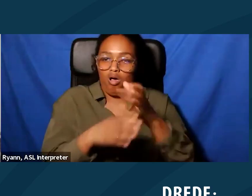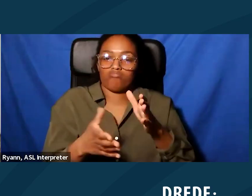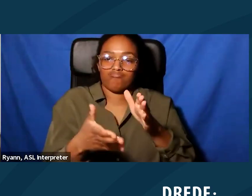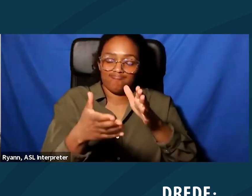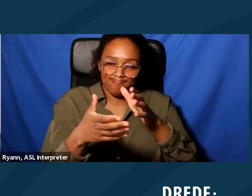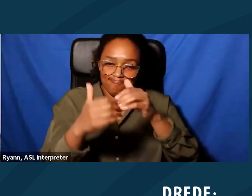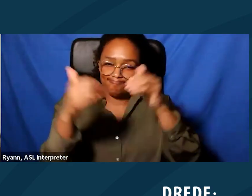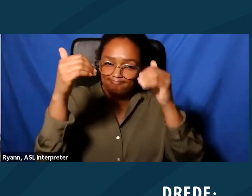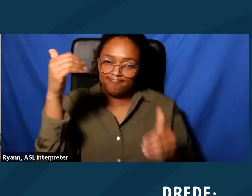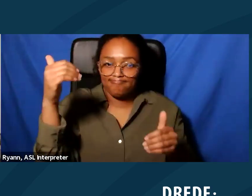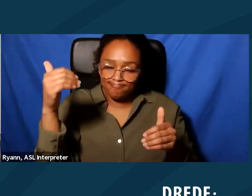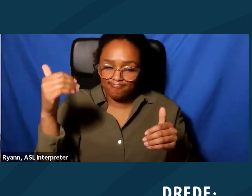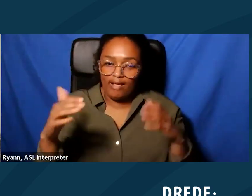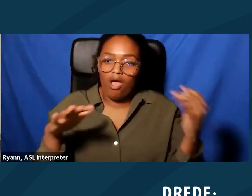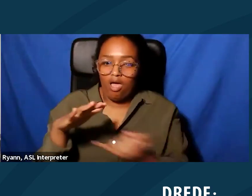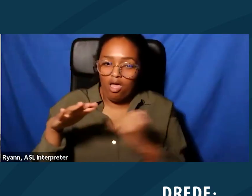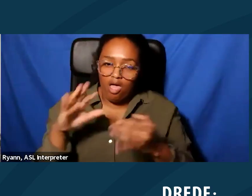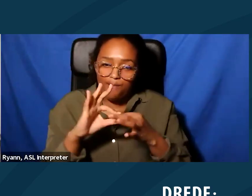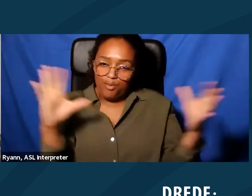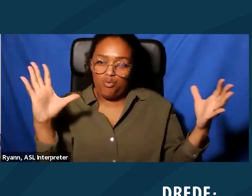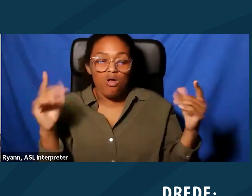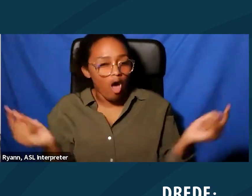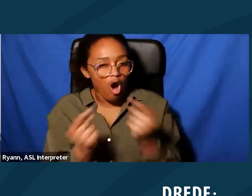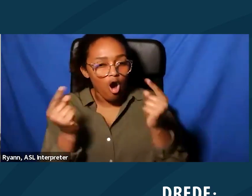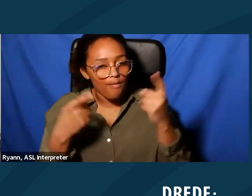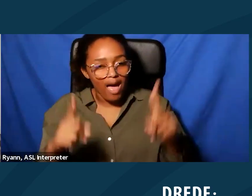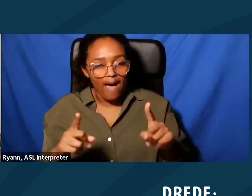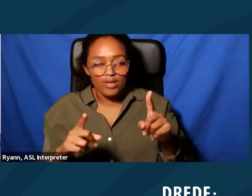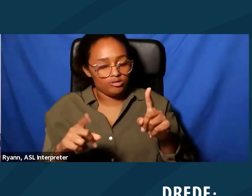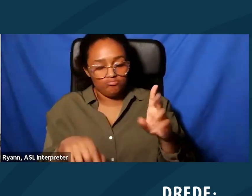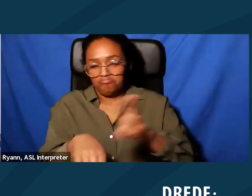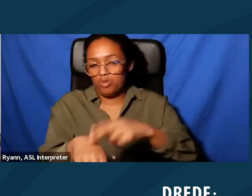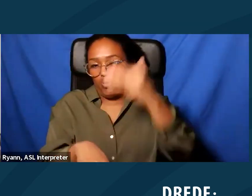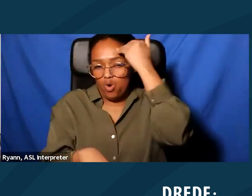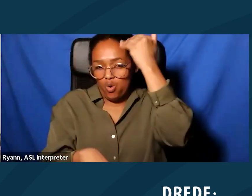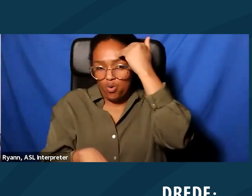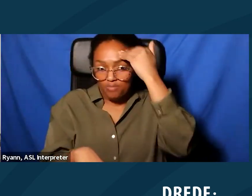We know children do not belong in institutions because system fails to provide supports. We